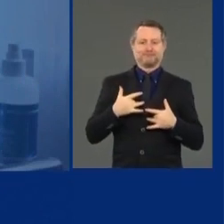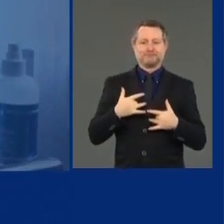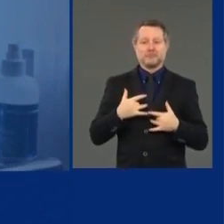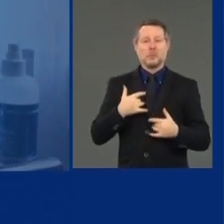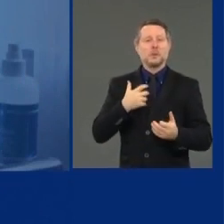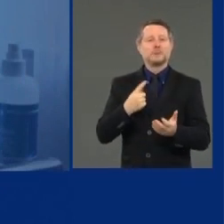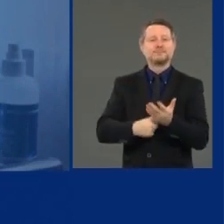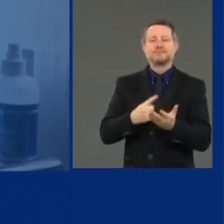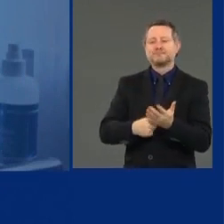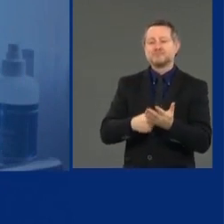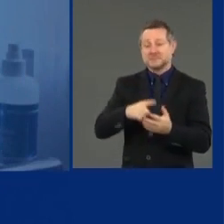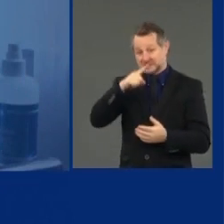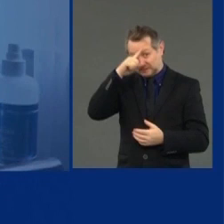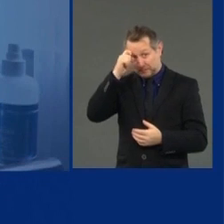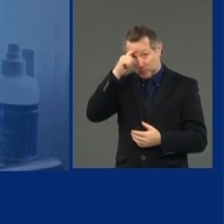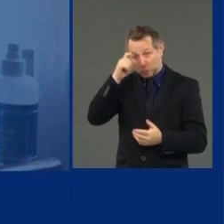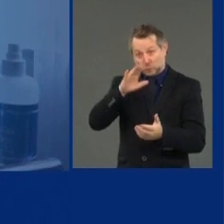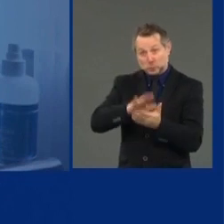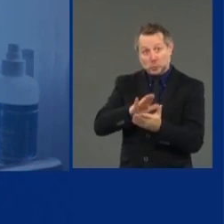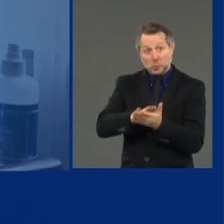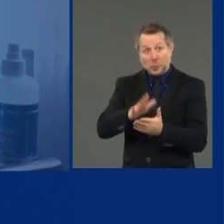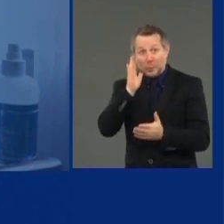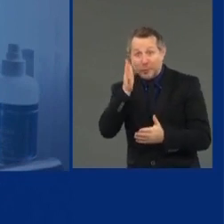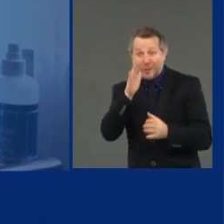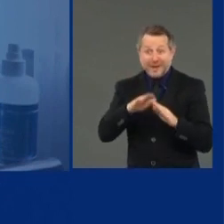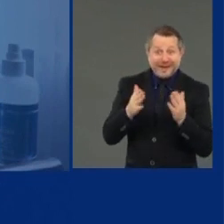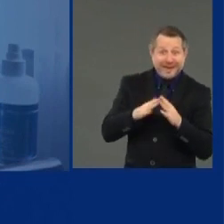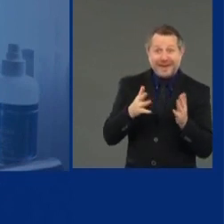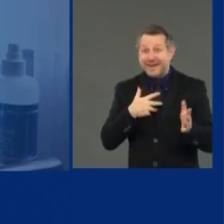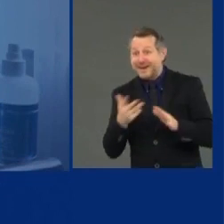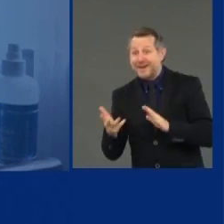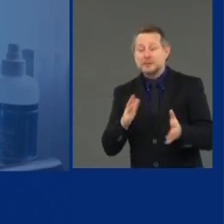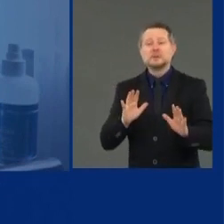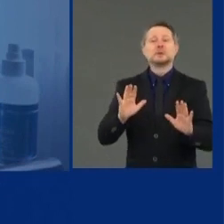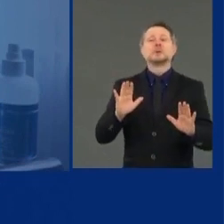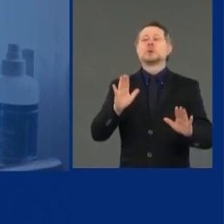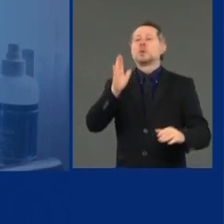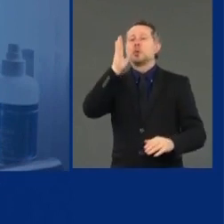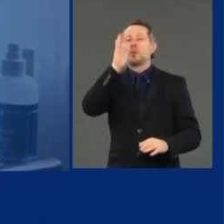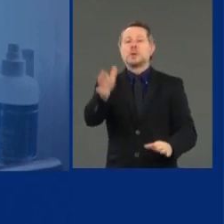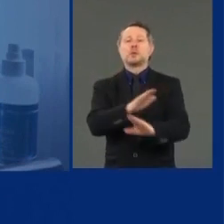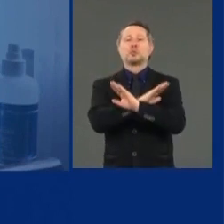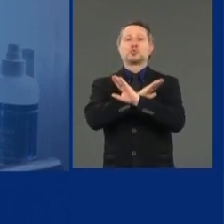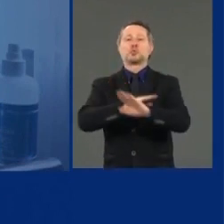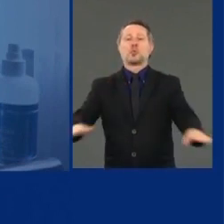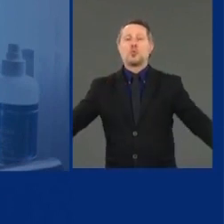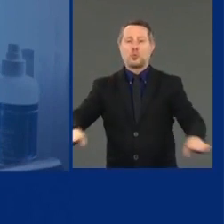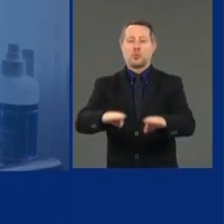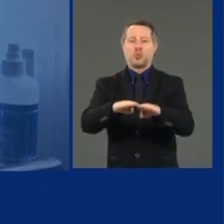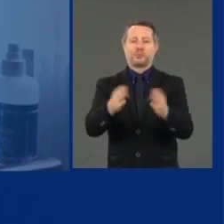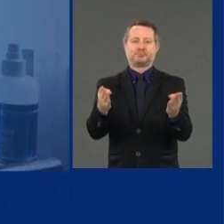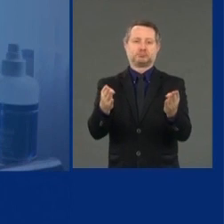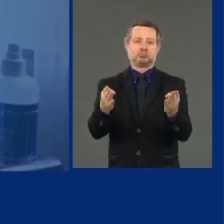OBVIOUSLY IT'S SOMETHING WE'RE VERY CONCERNED ABOUT. SO THE QUESTION WAS ON SUMMER SCHOOL, WOULD SUMMER SCHOOL